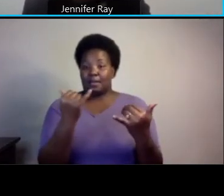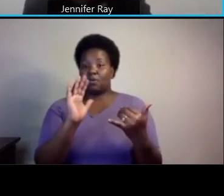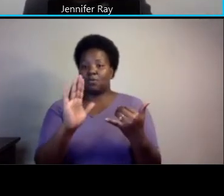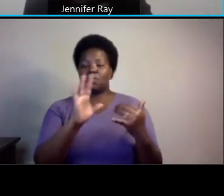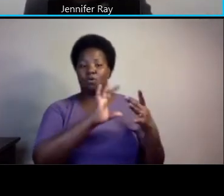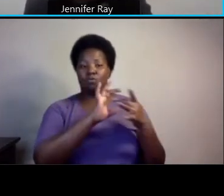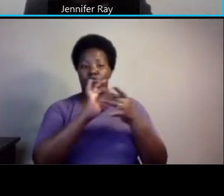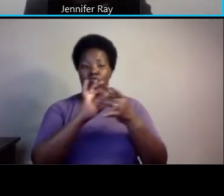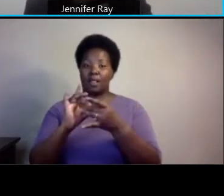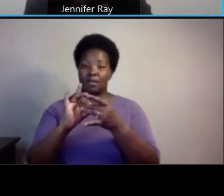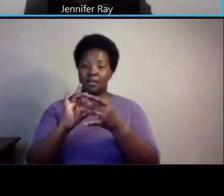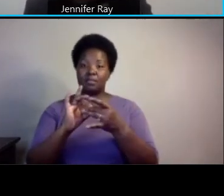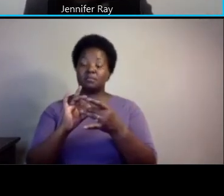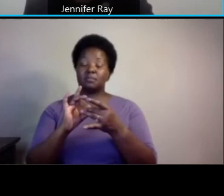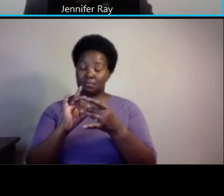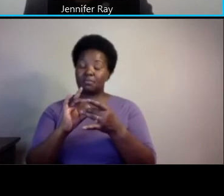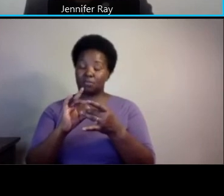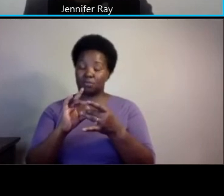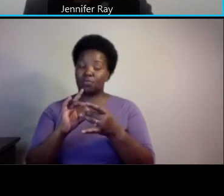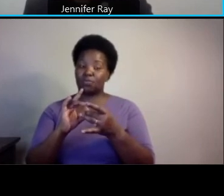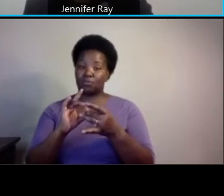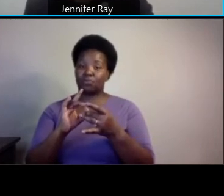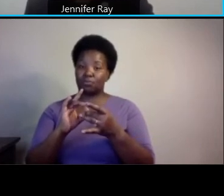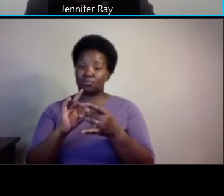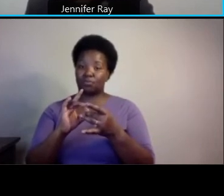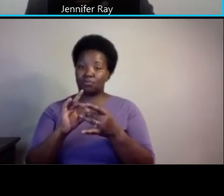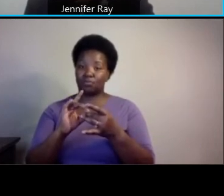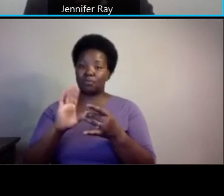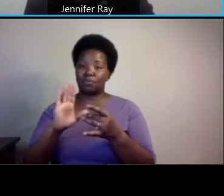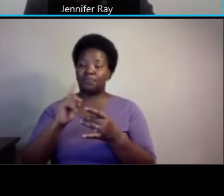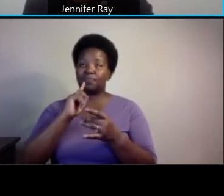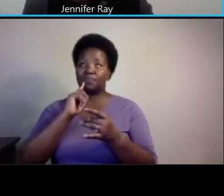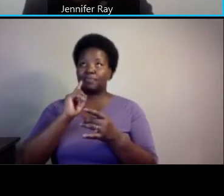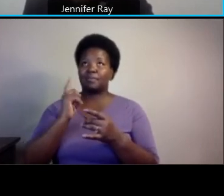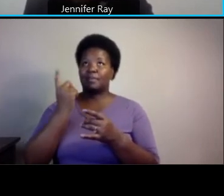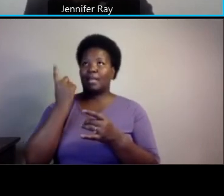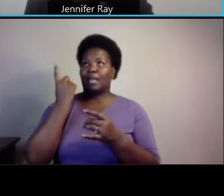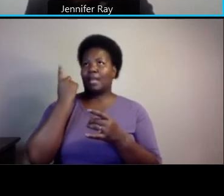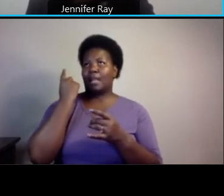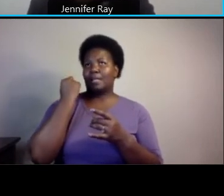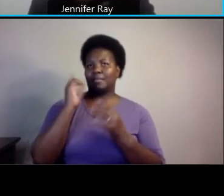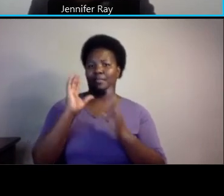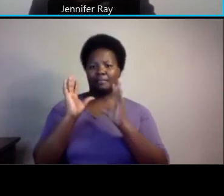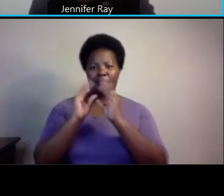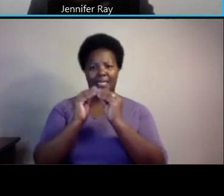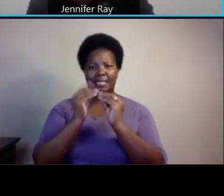other also um last time the landscape architects mentioned having some sort of noise mitigation